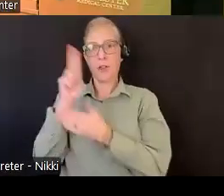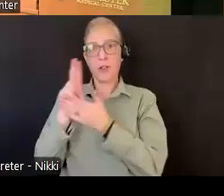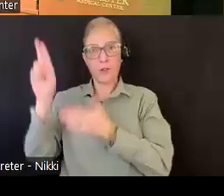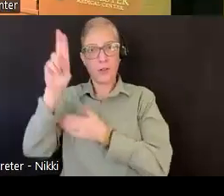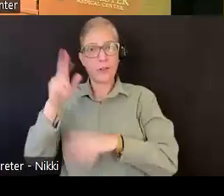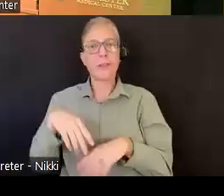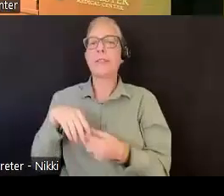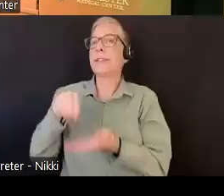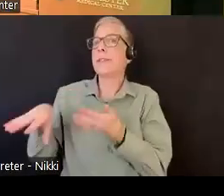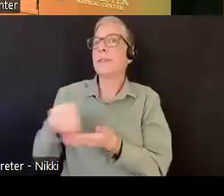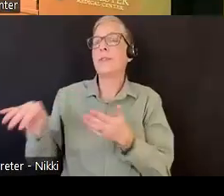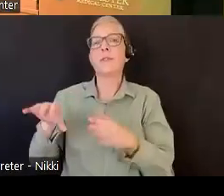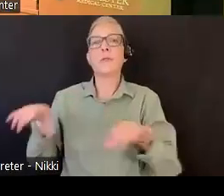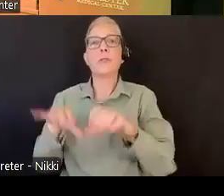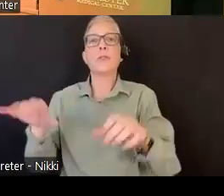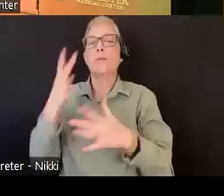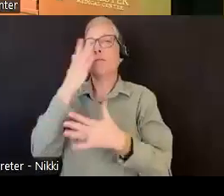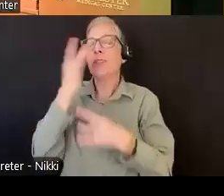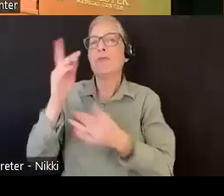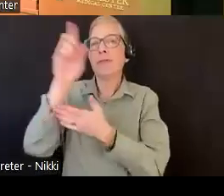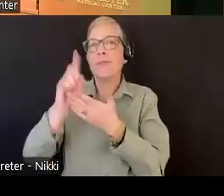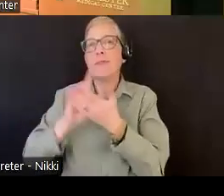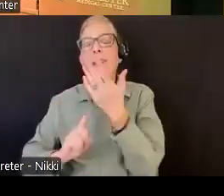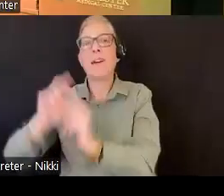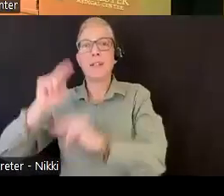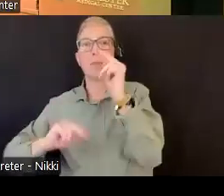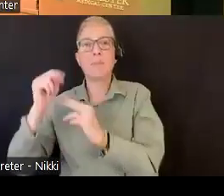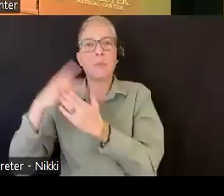projects. And I was like, "Wow, this is really interesting." And I went over to the hospital and